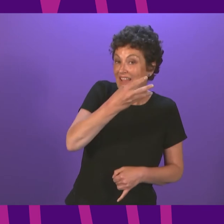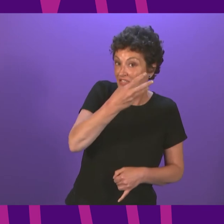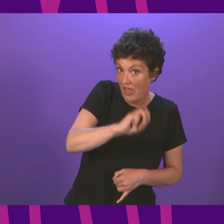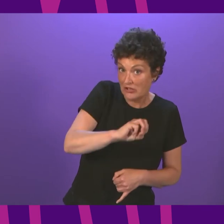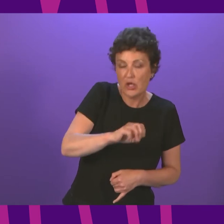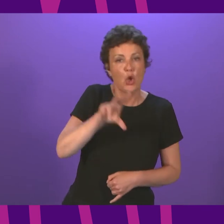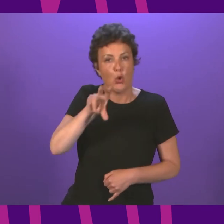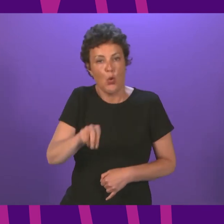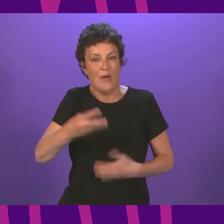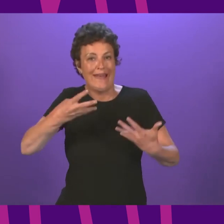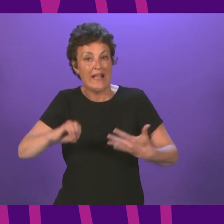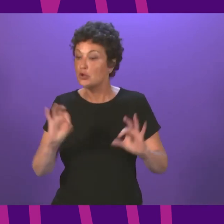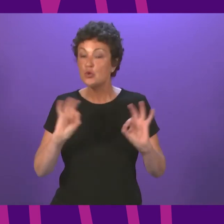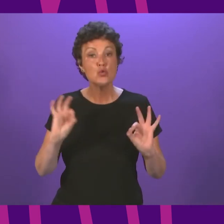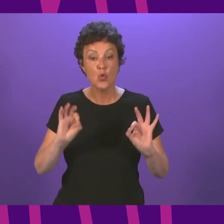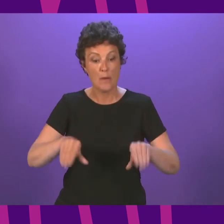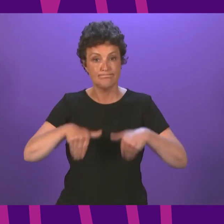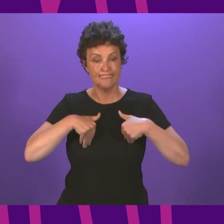matter—that is, whether it modifies the electoral system and franchise for Scottish